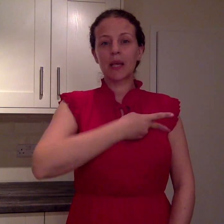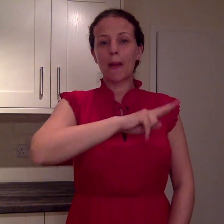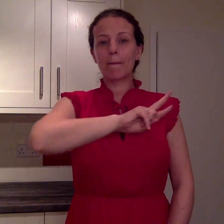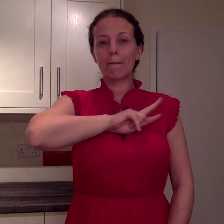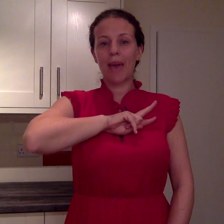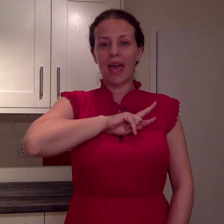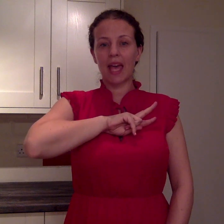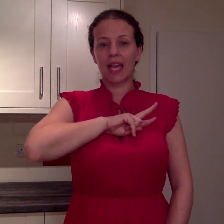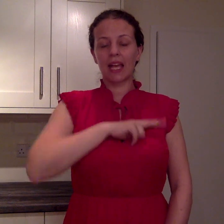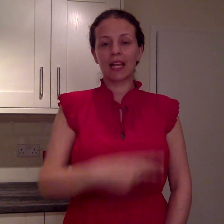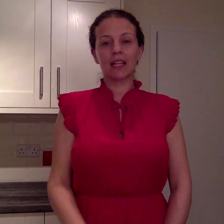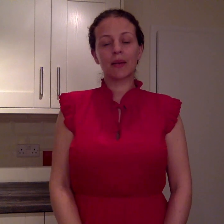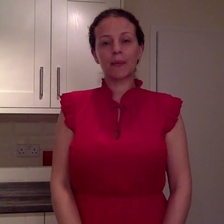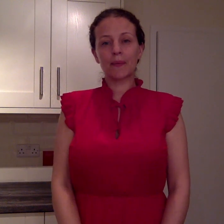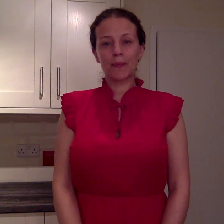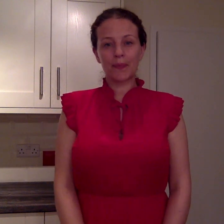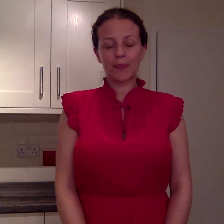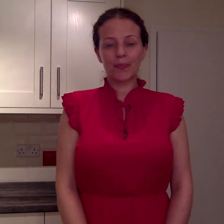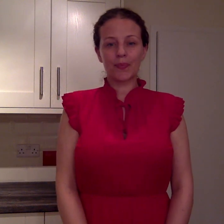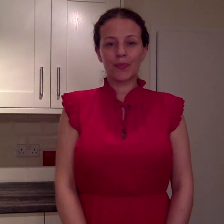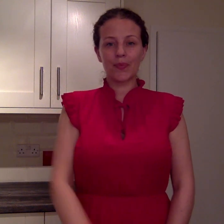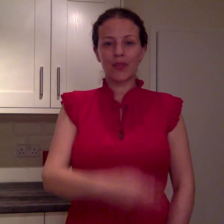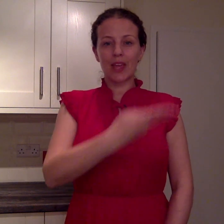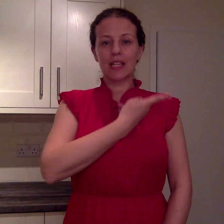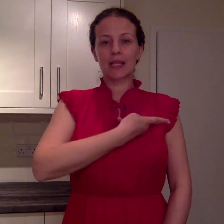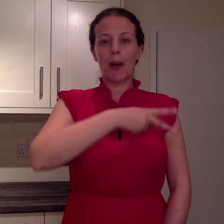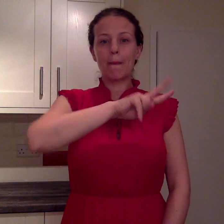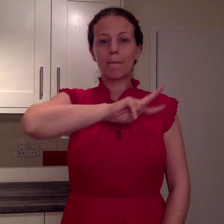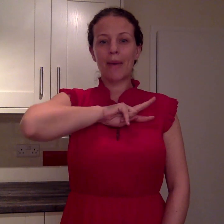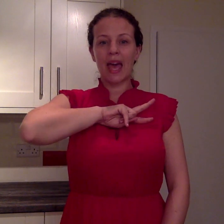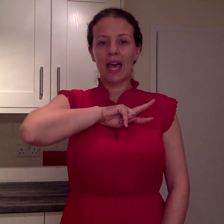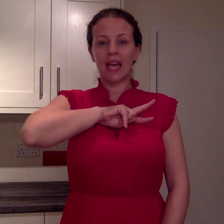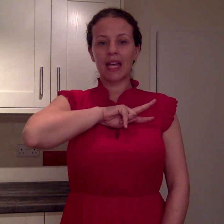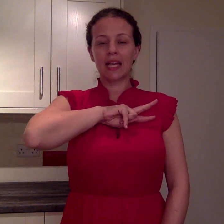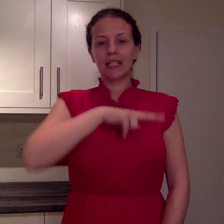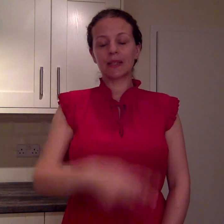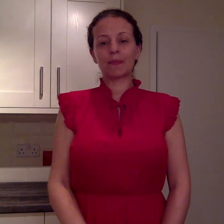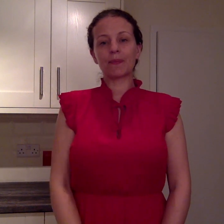SPAIN